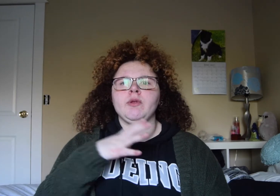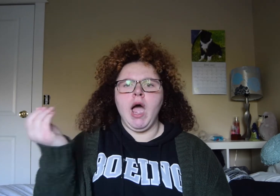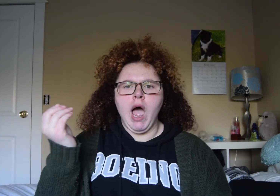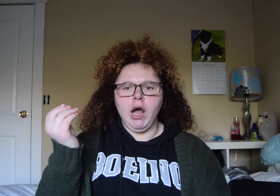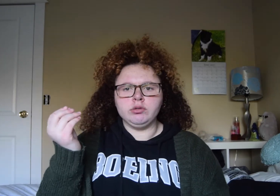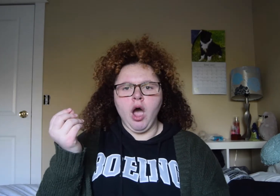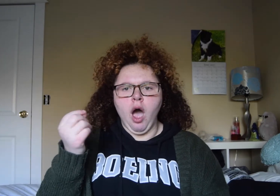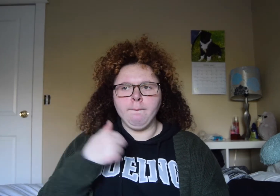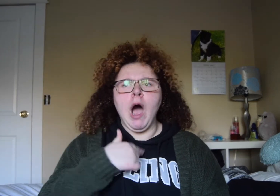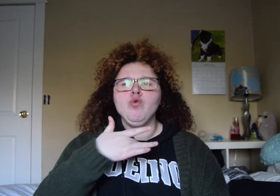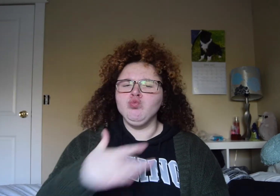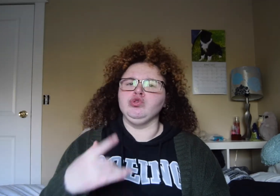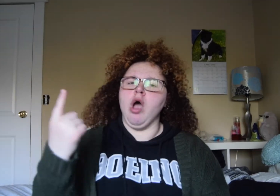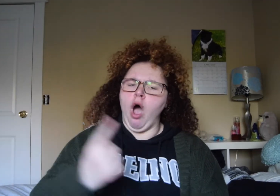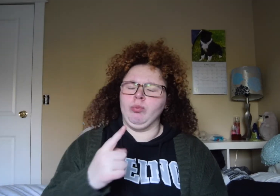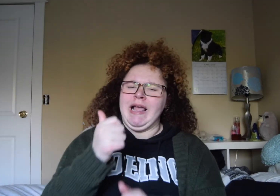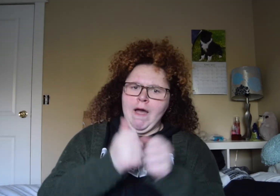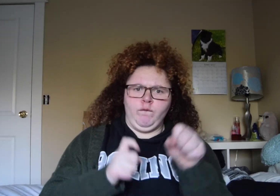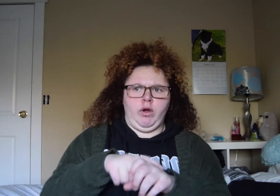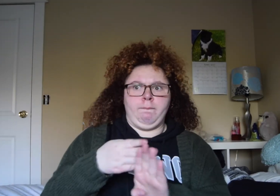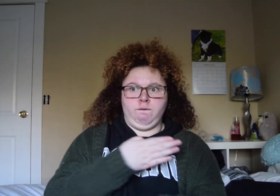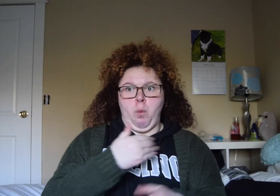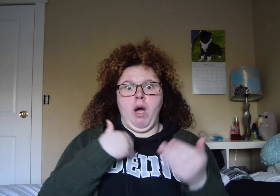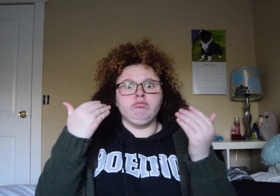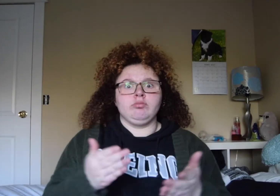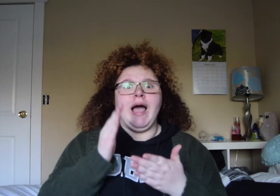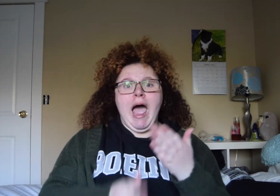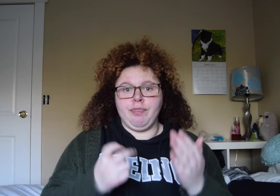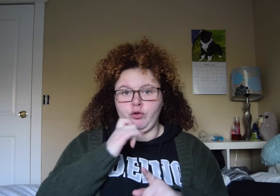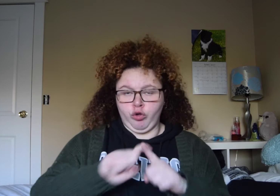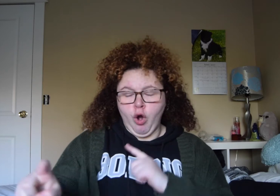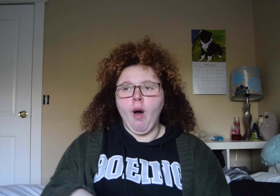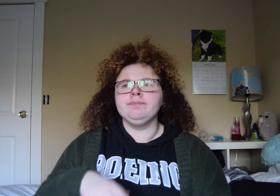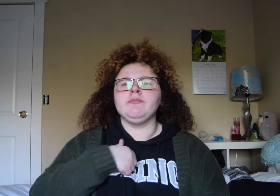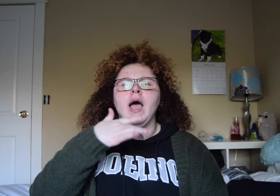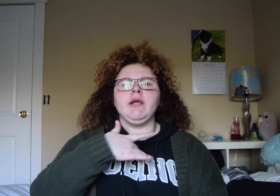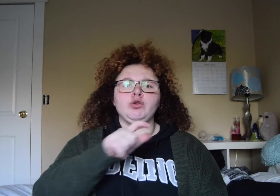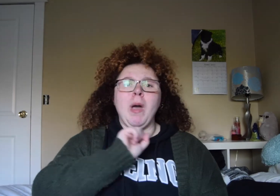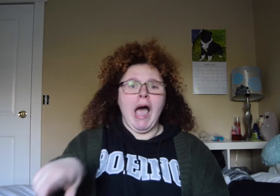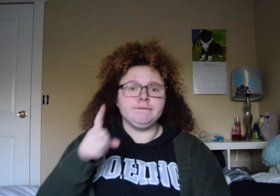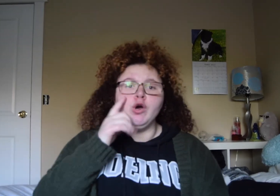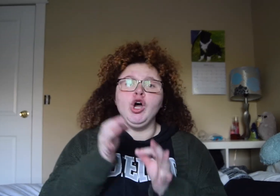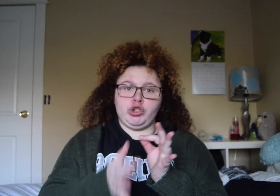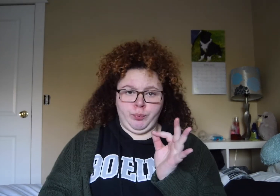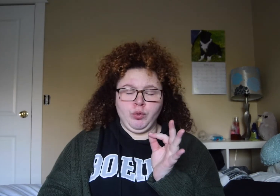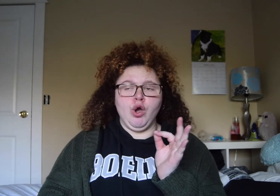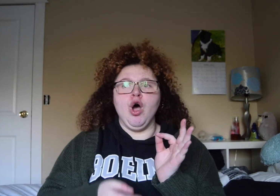And usually every time before I end the call, I tend to always ask for an interpreter